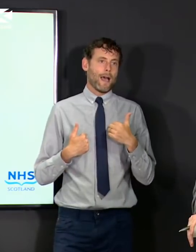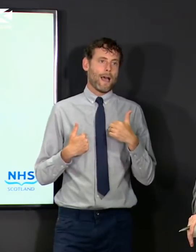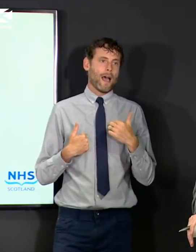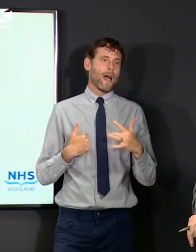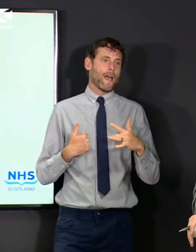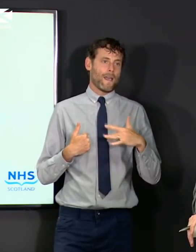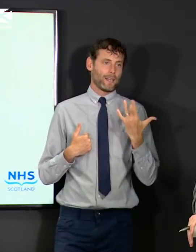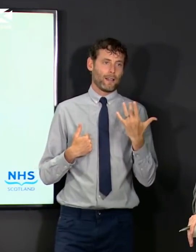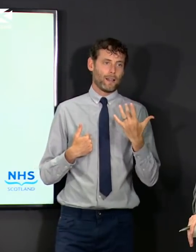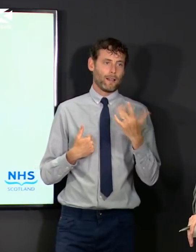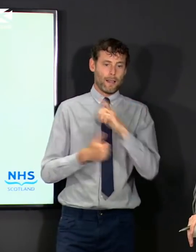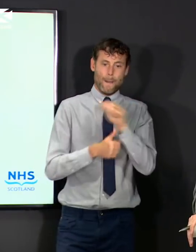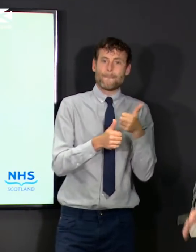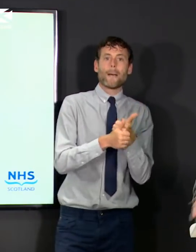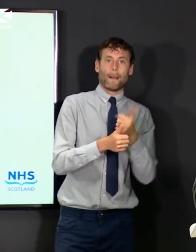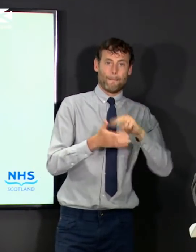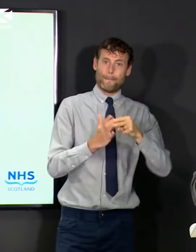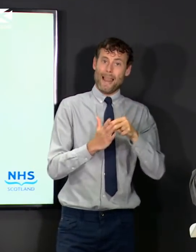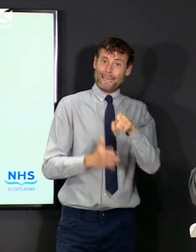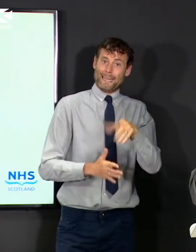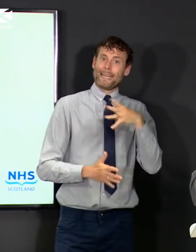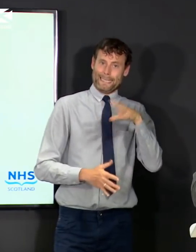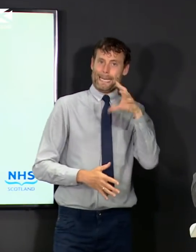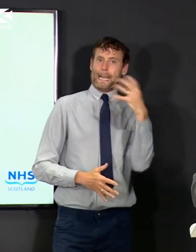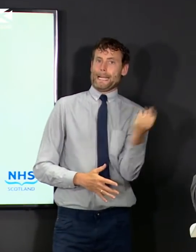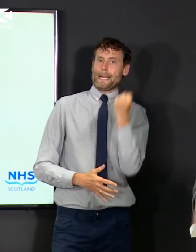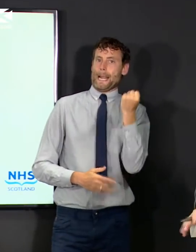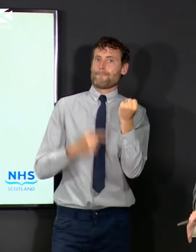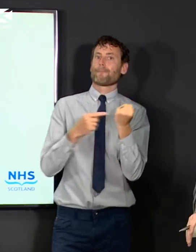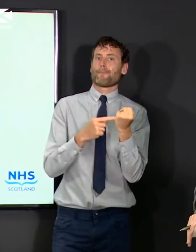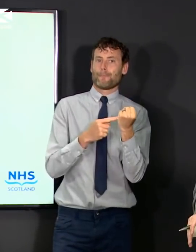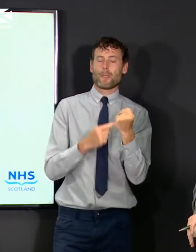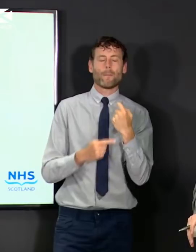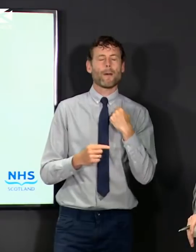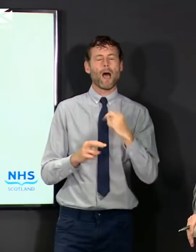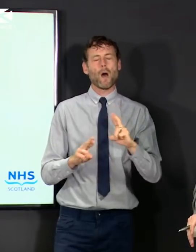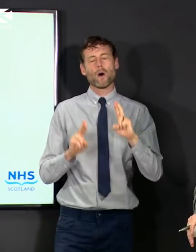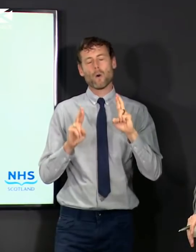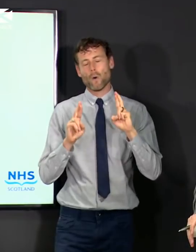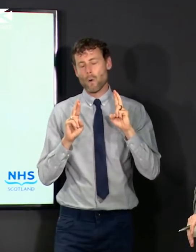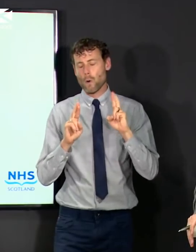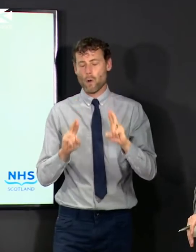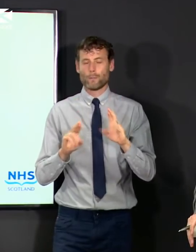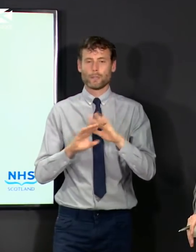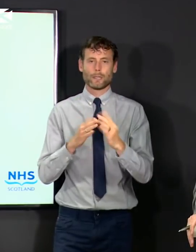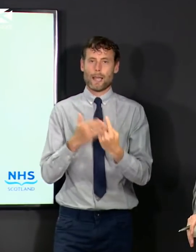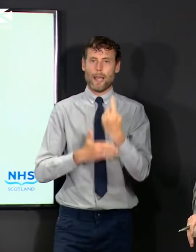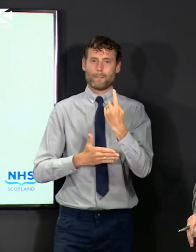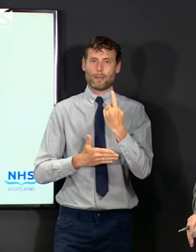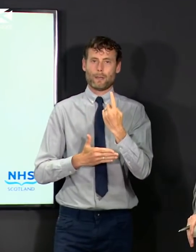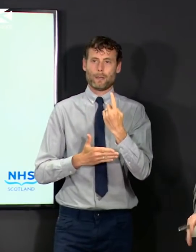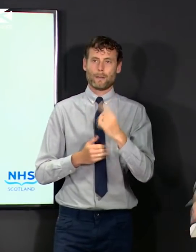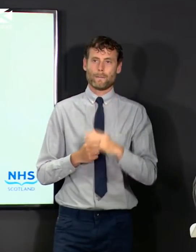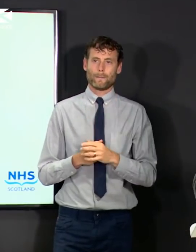plan is needed. But I really hope with all my heart that isn't required, because for